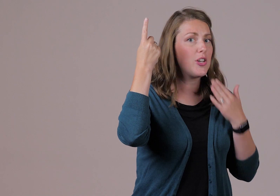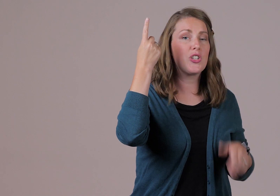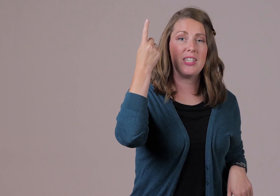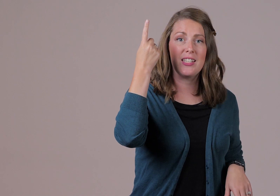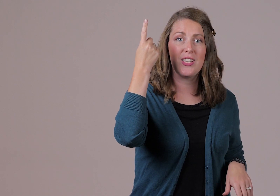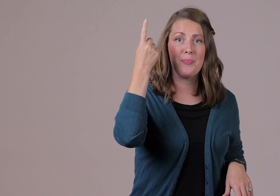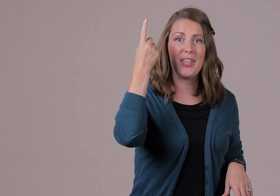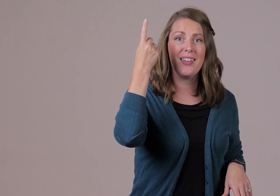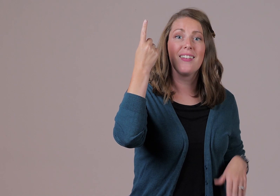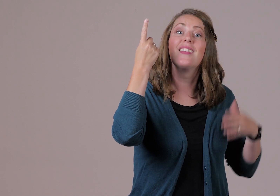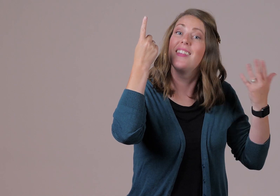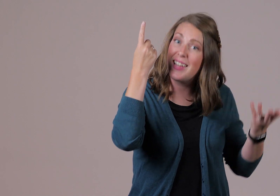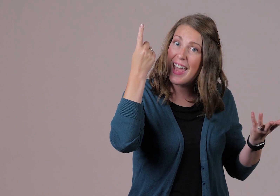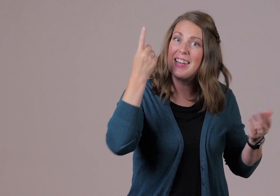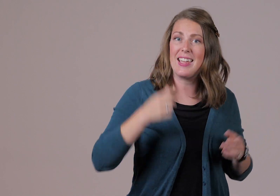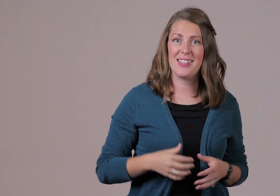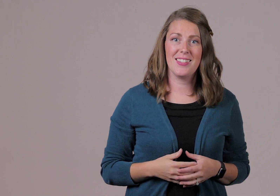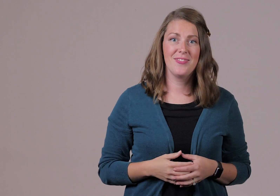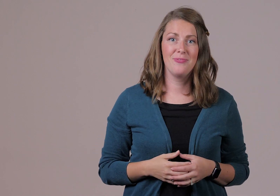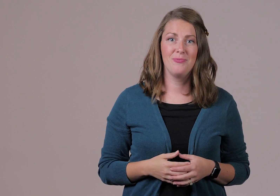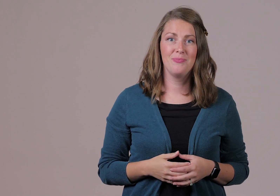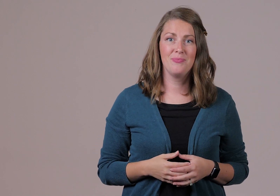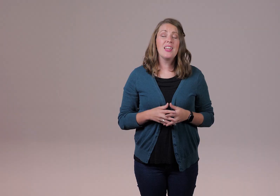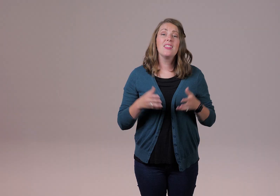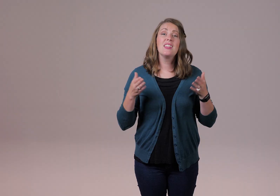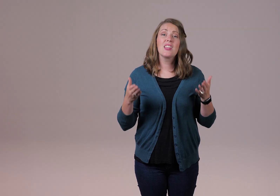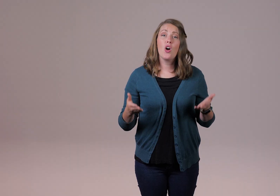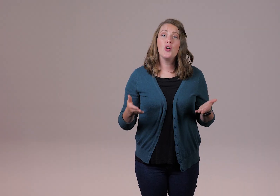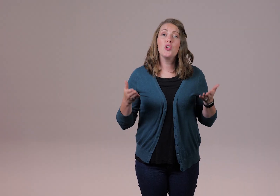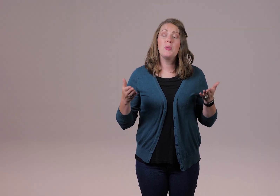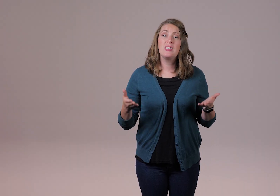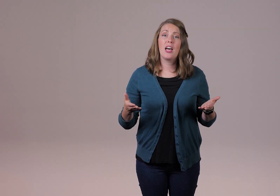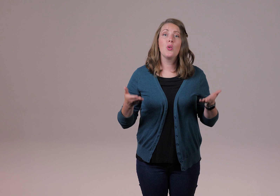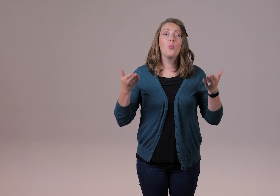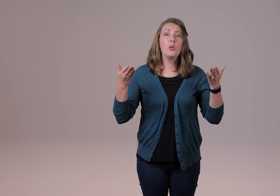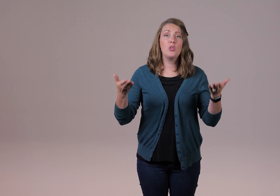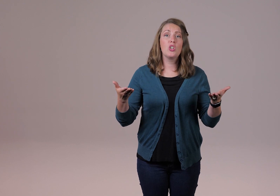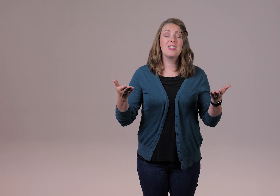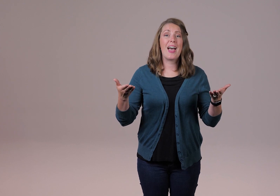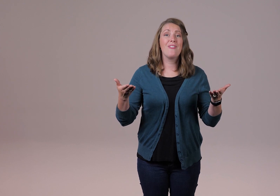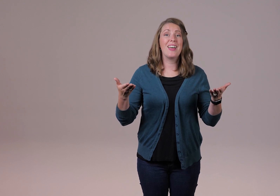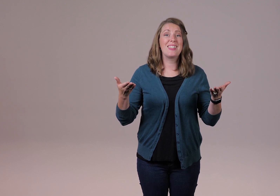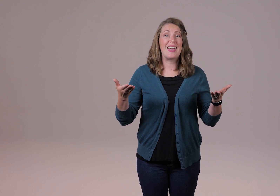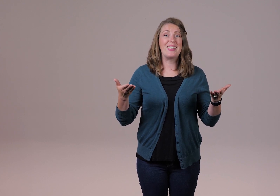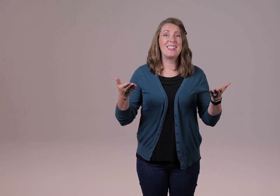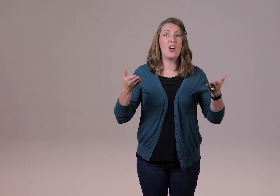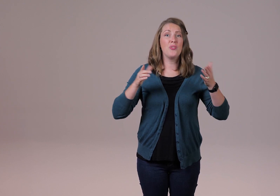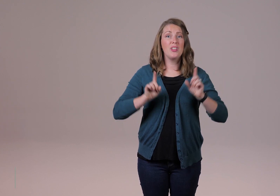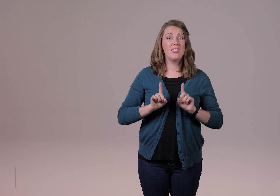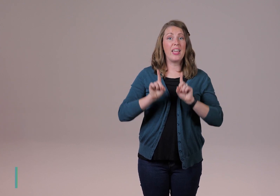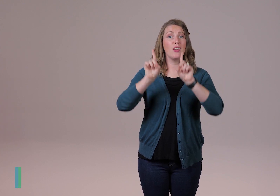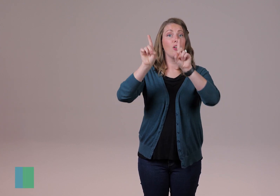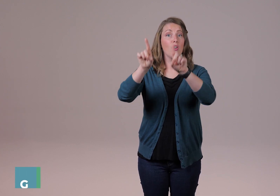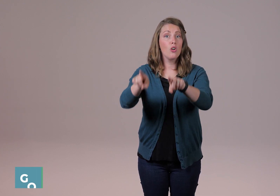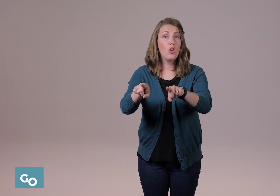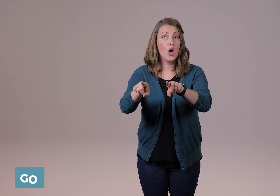understand something, negating it. This can also be done when you just have a sign itself like go.